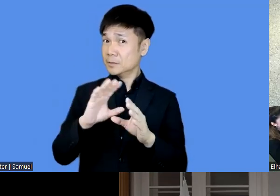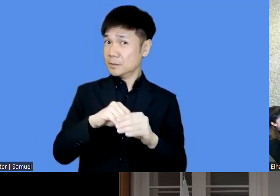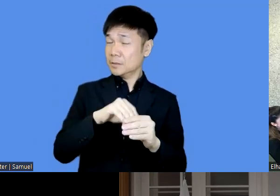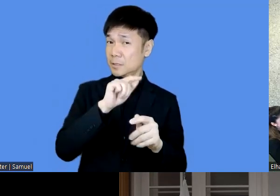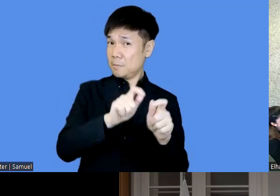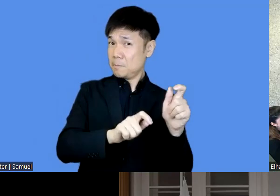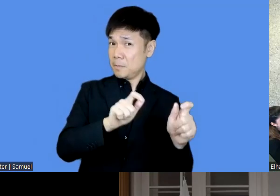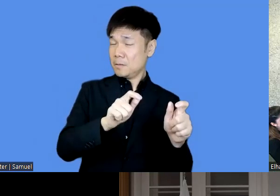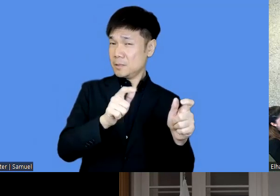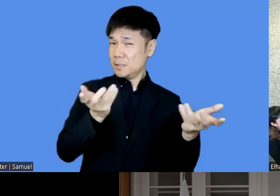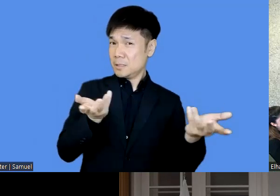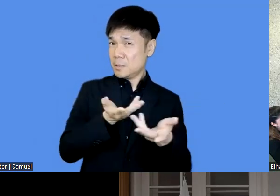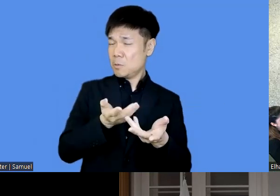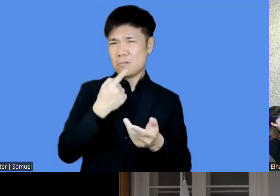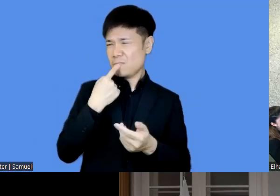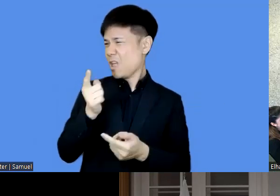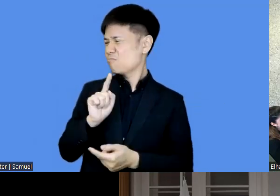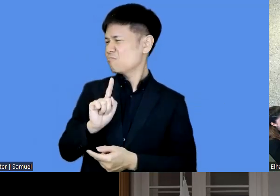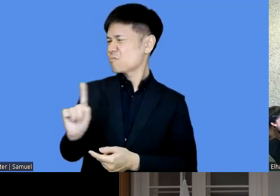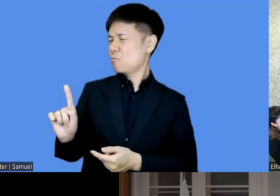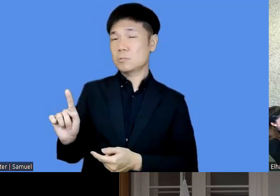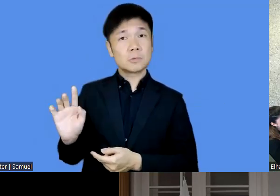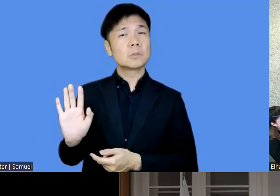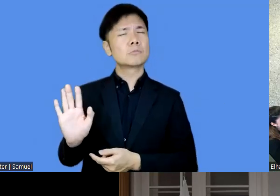We say no, because they're in every aspect of our society.